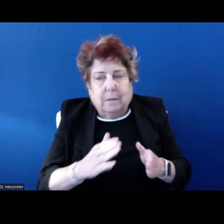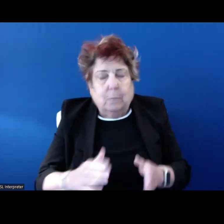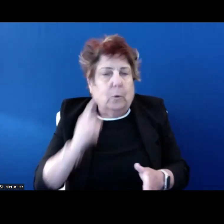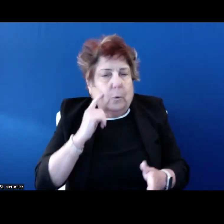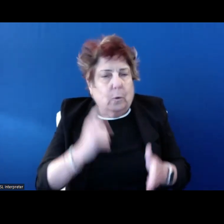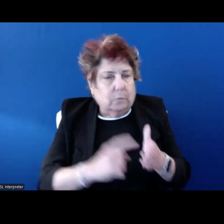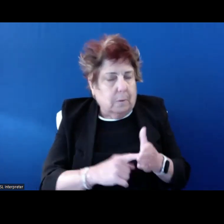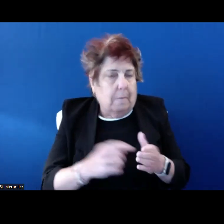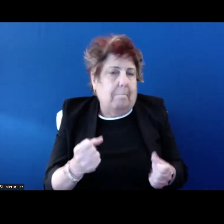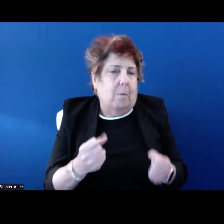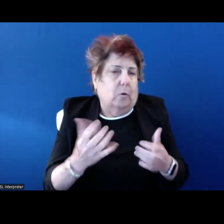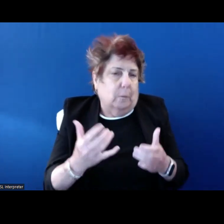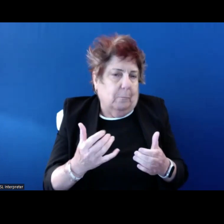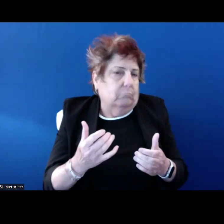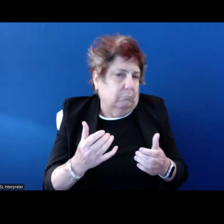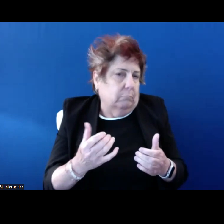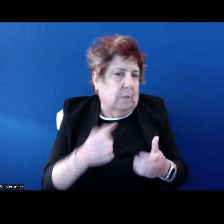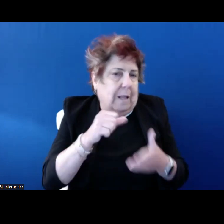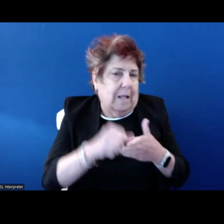we will be, you know, looking to do a little bit of